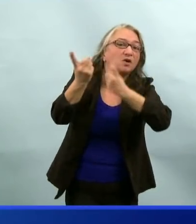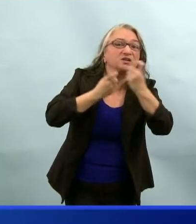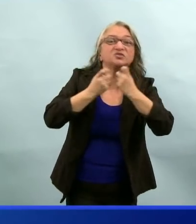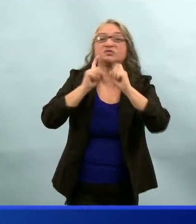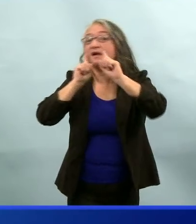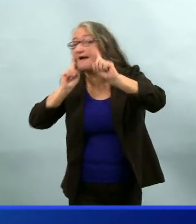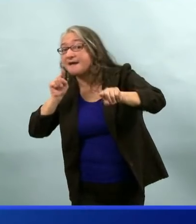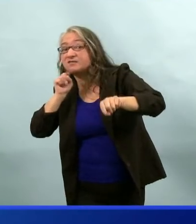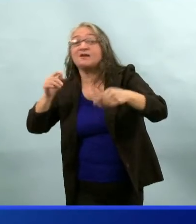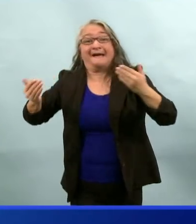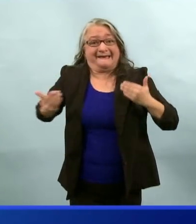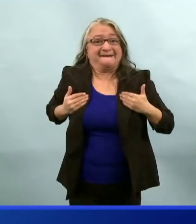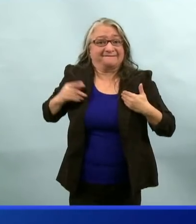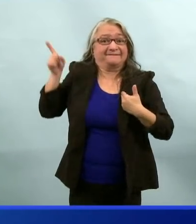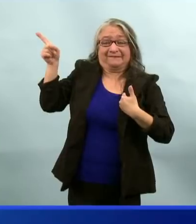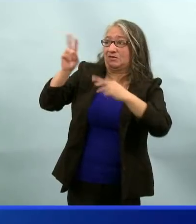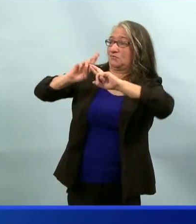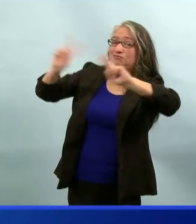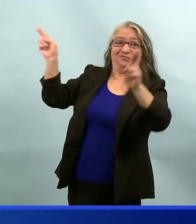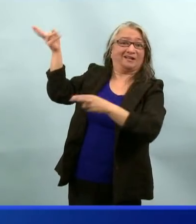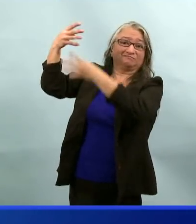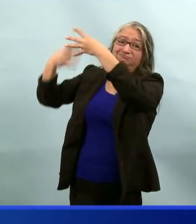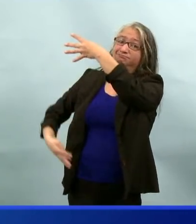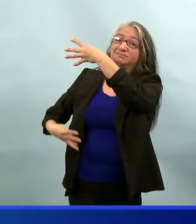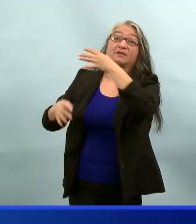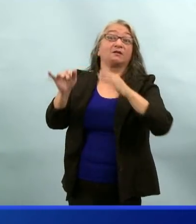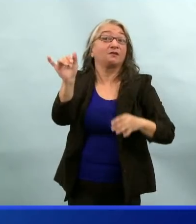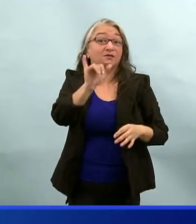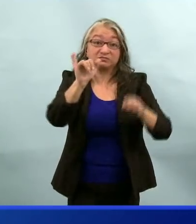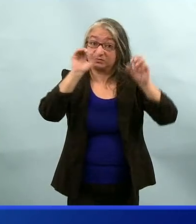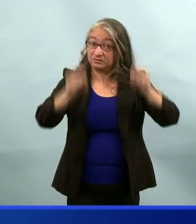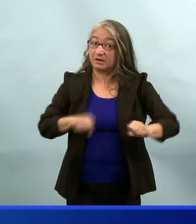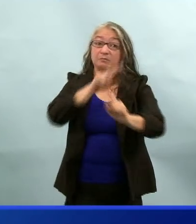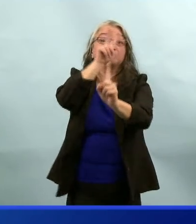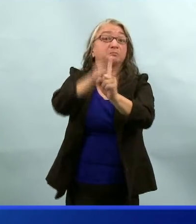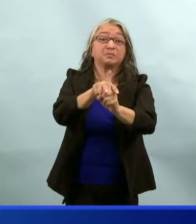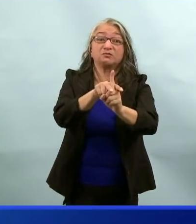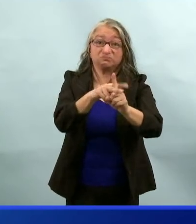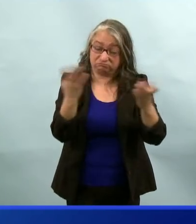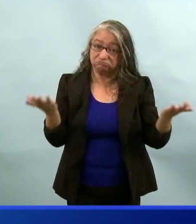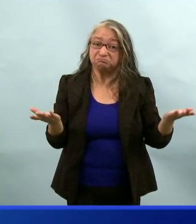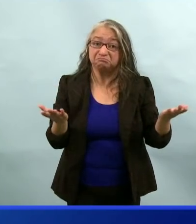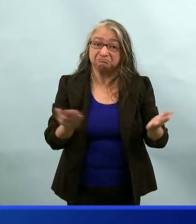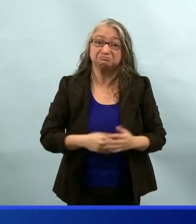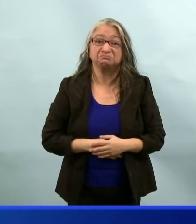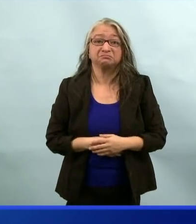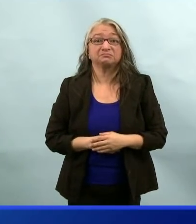tool is there for you as well your family's healthcare providers whether that's pharmacists